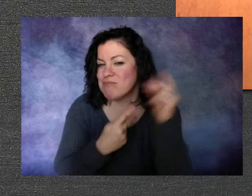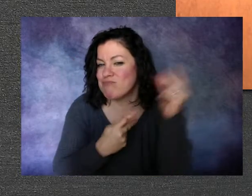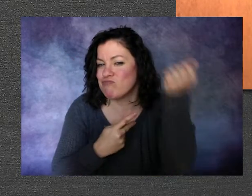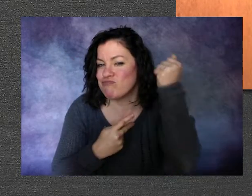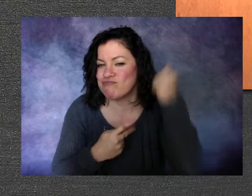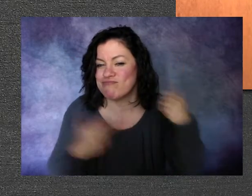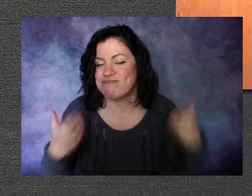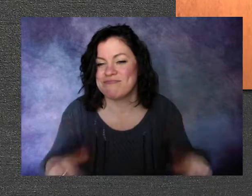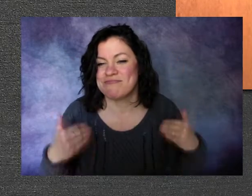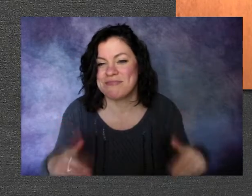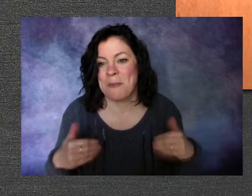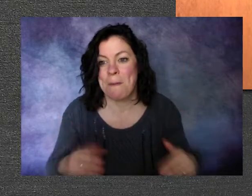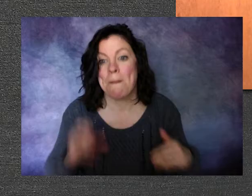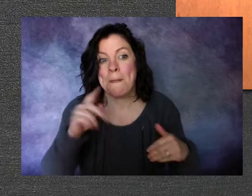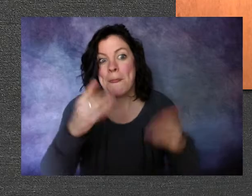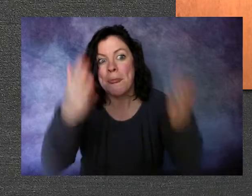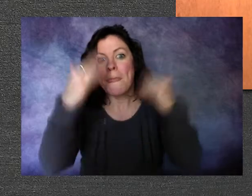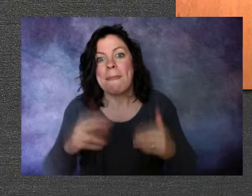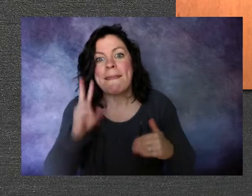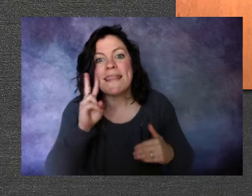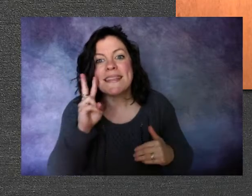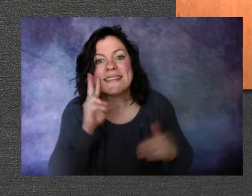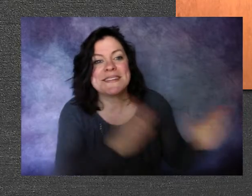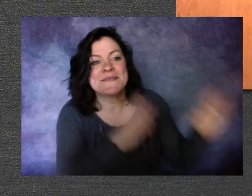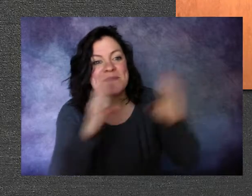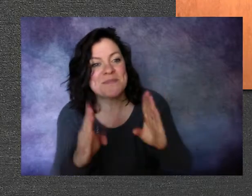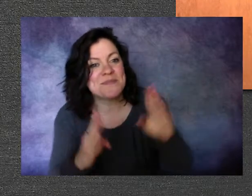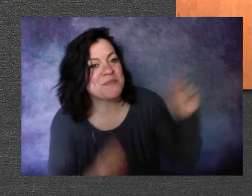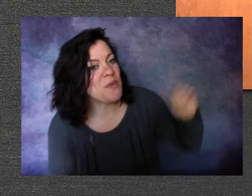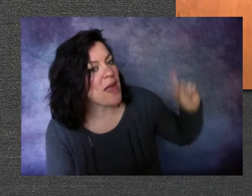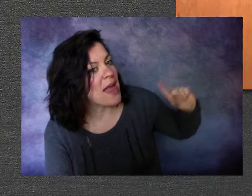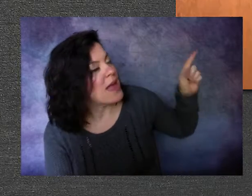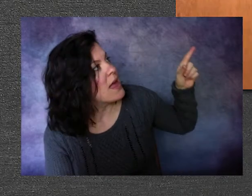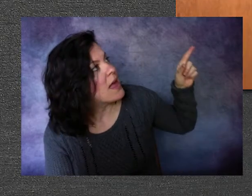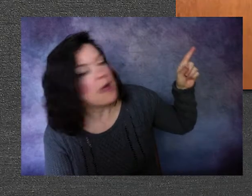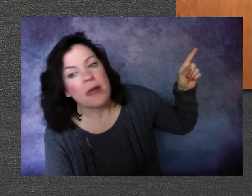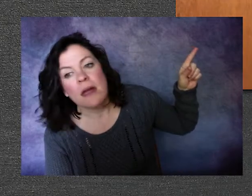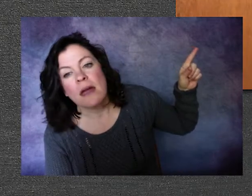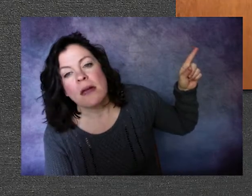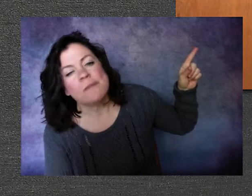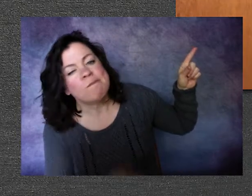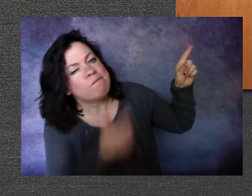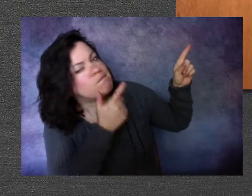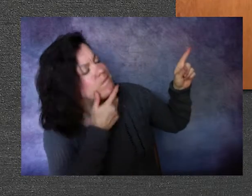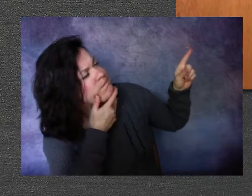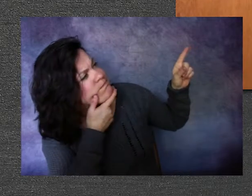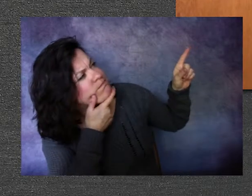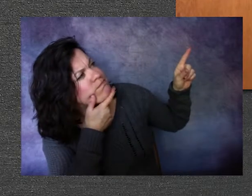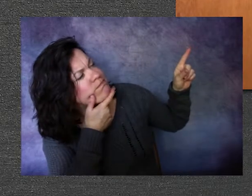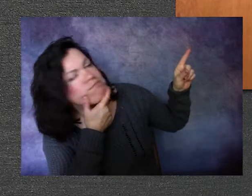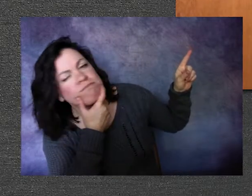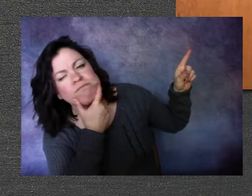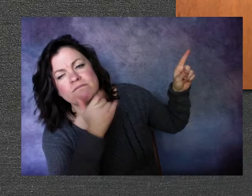I think George might be somewhere else, let's check. Ooh, all right. This one's tough.